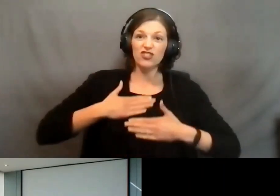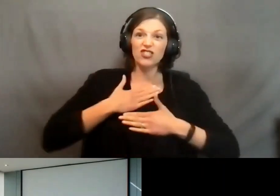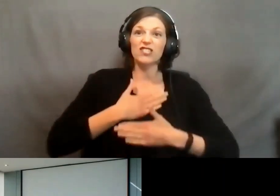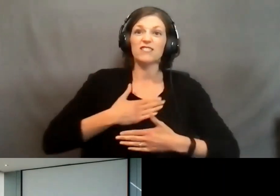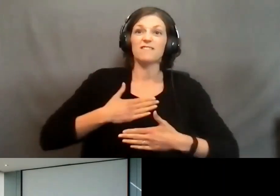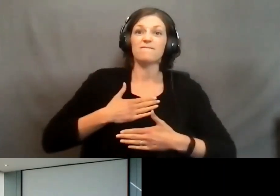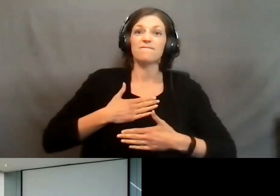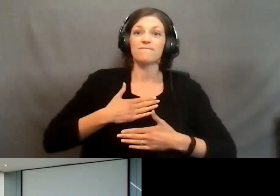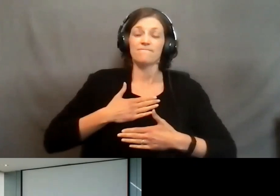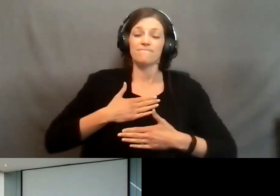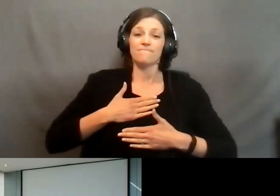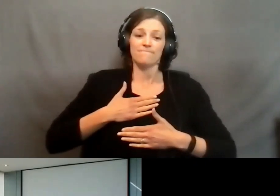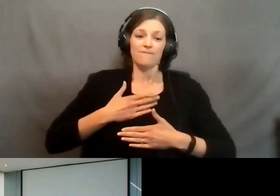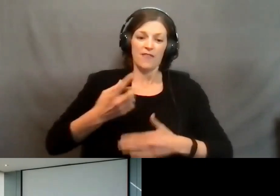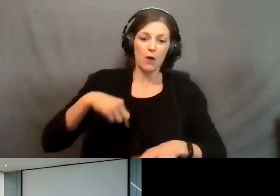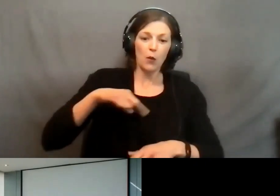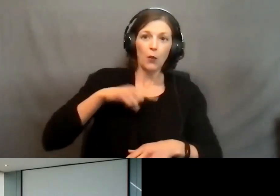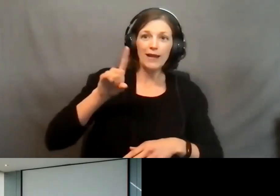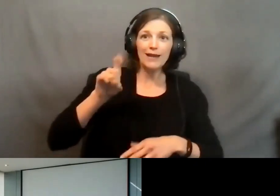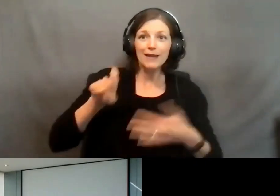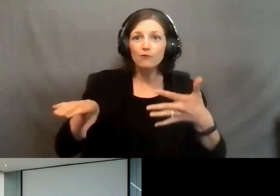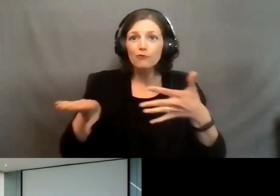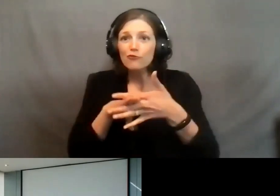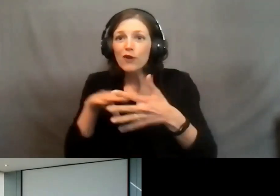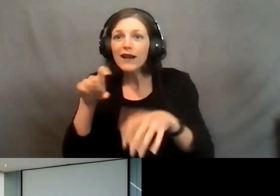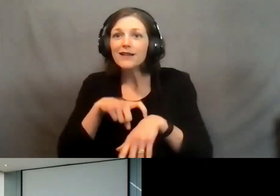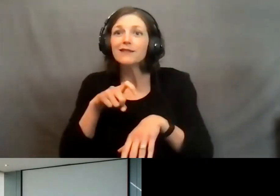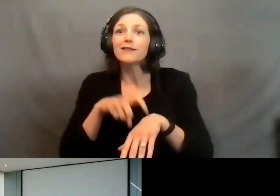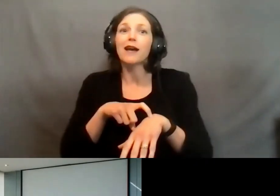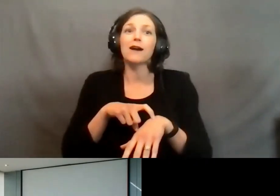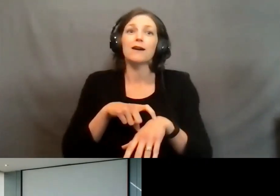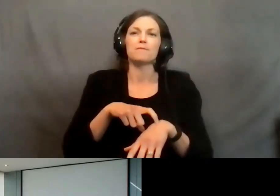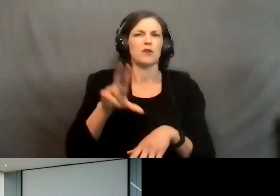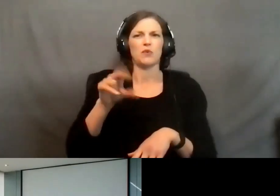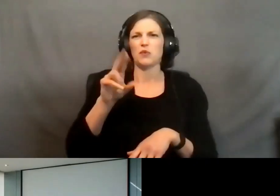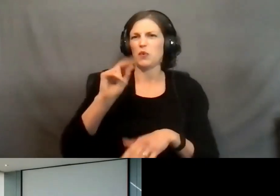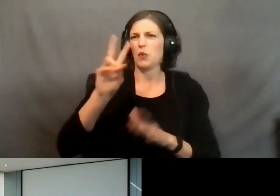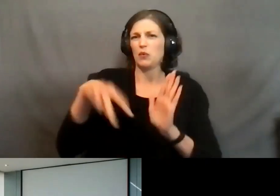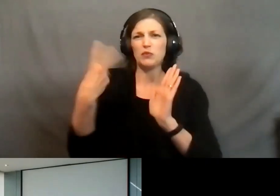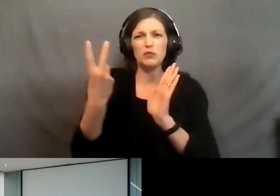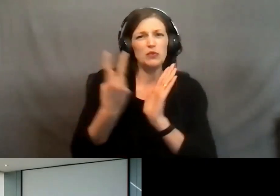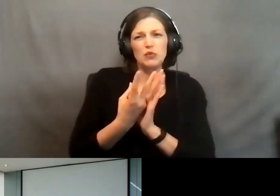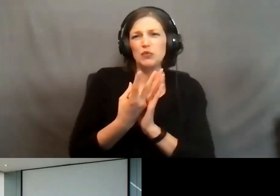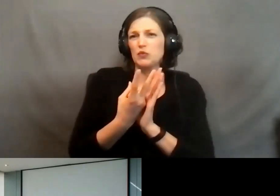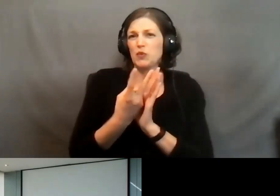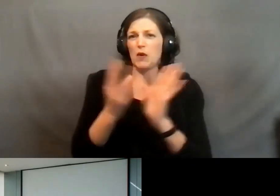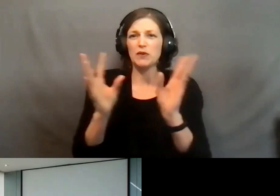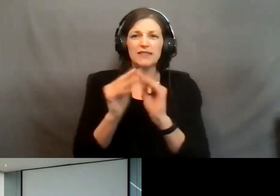break time, downtime , no two-hour sessions 12:15:13 . All the posters and roundtables